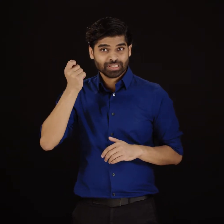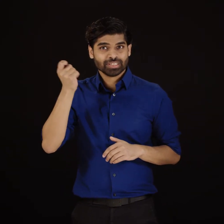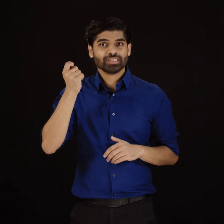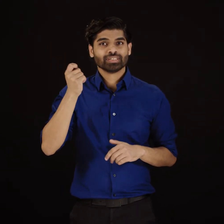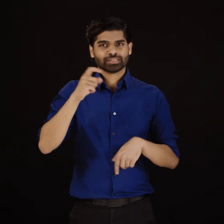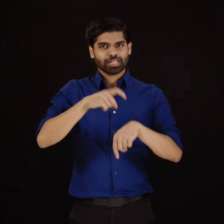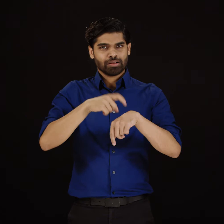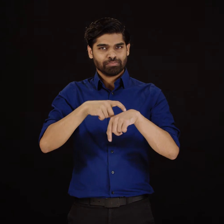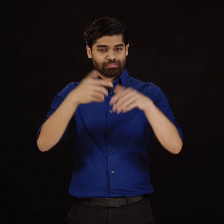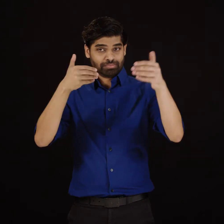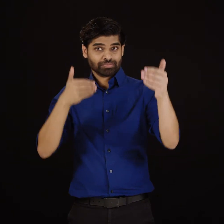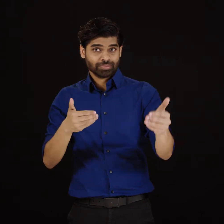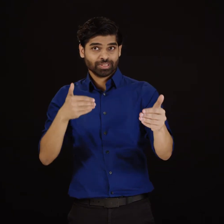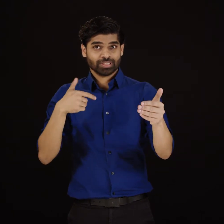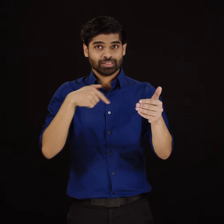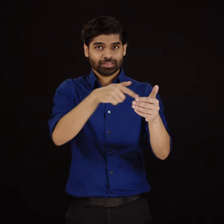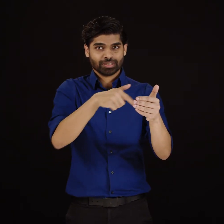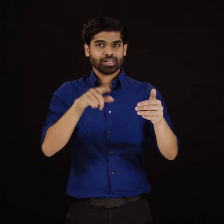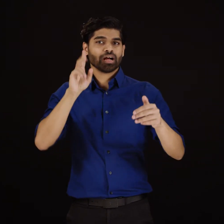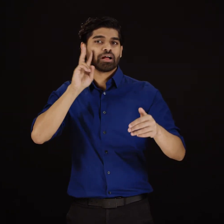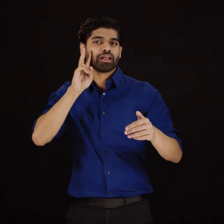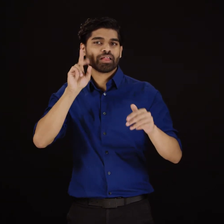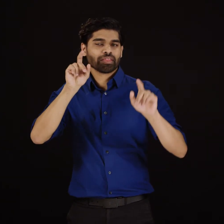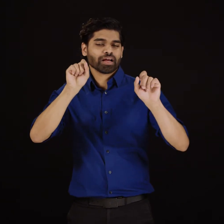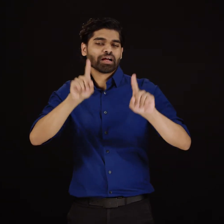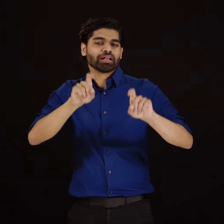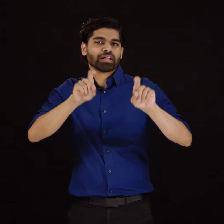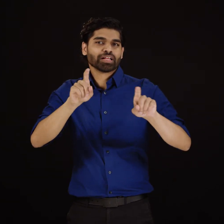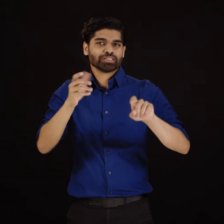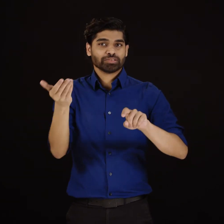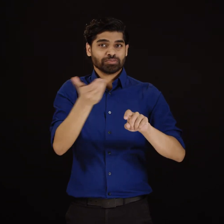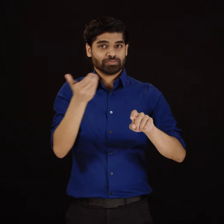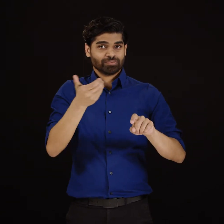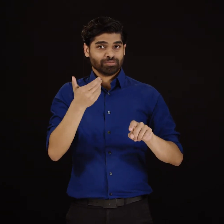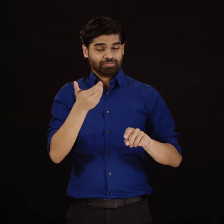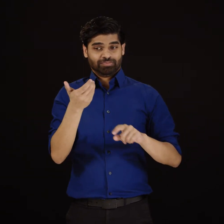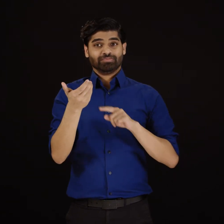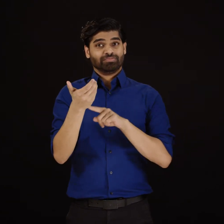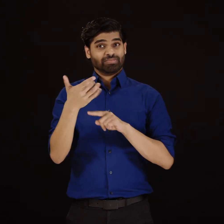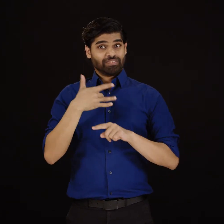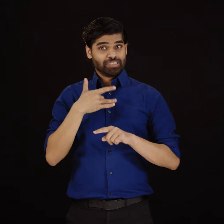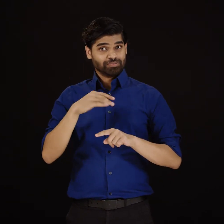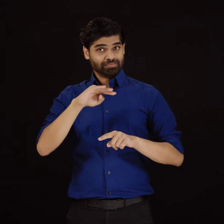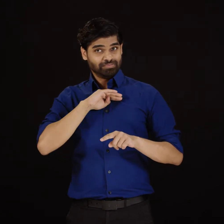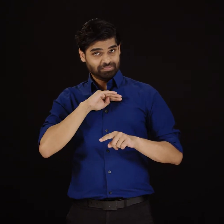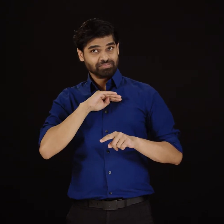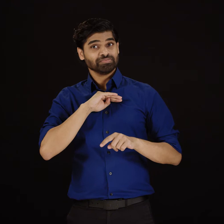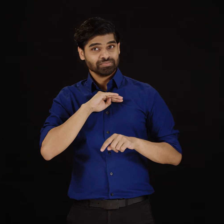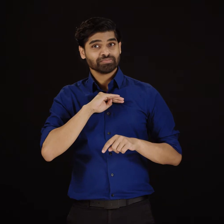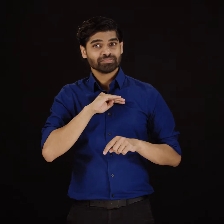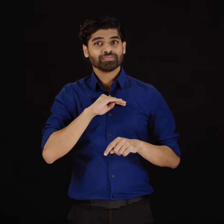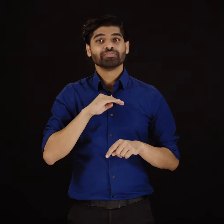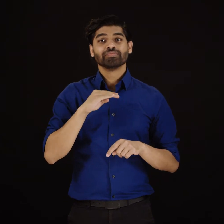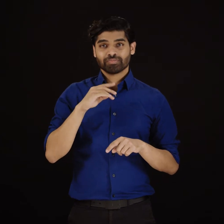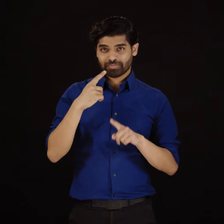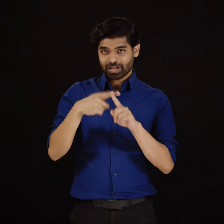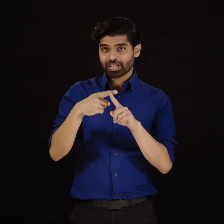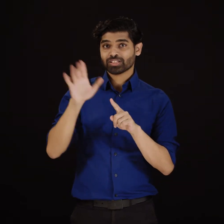service to ensure it meets their needs. Should the service not be acceptable, the customer can return the device if done within the parameters of the service